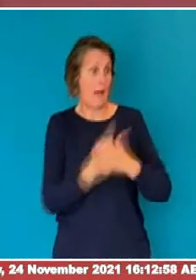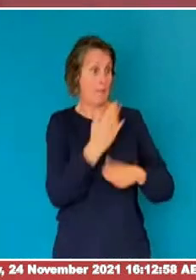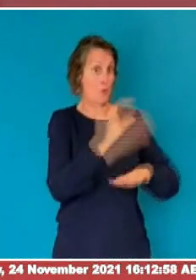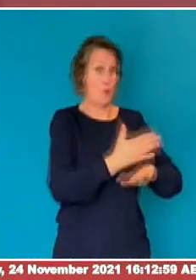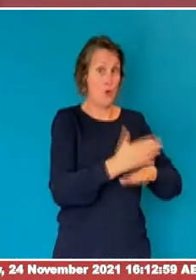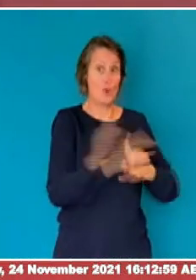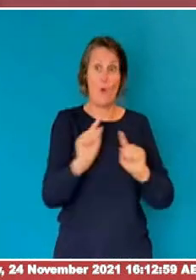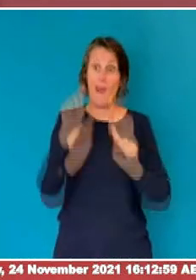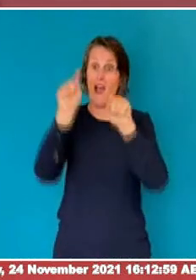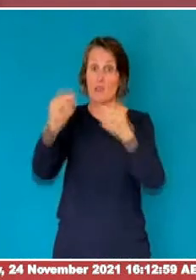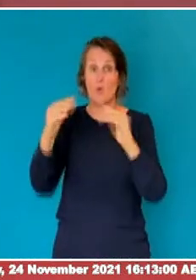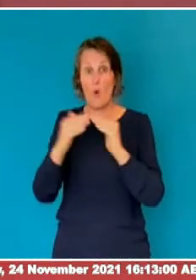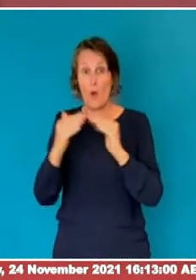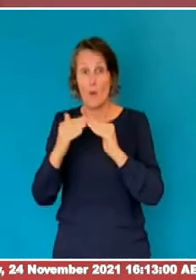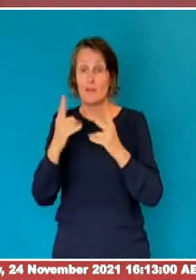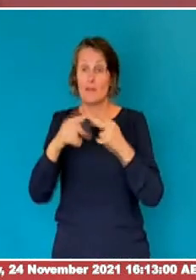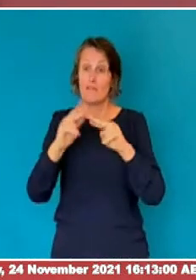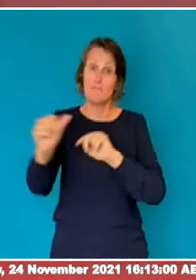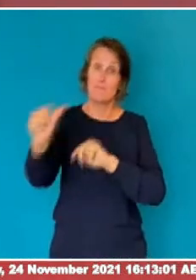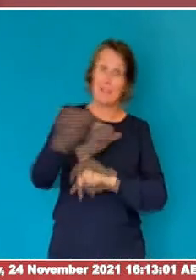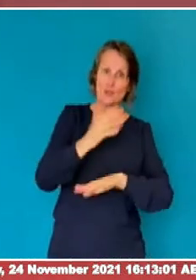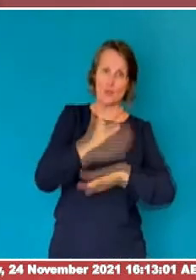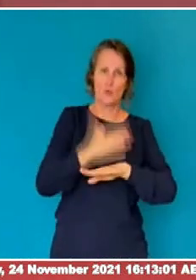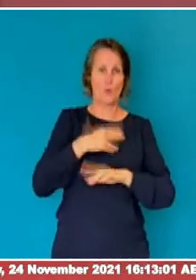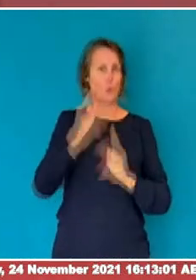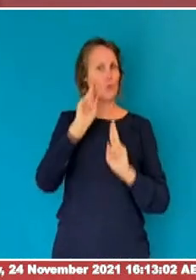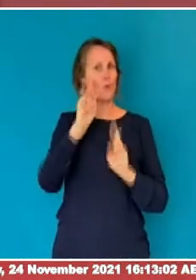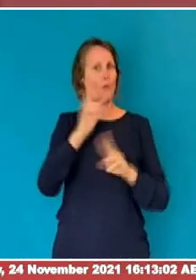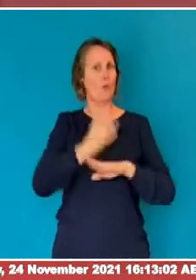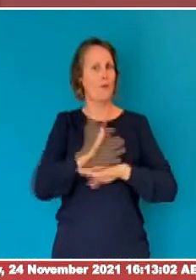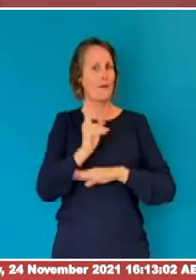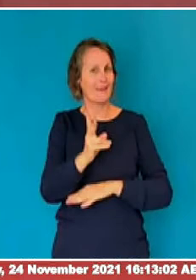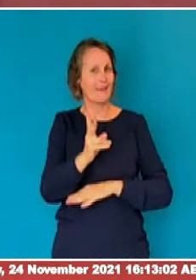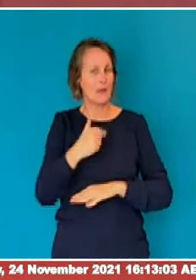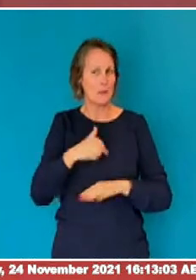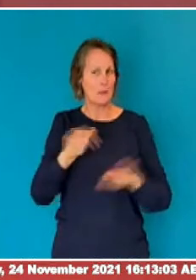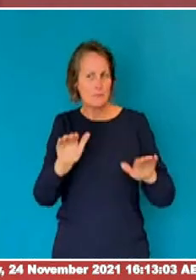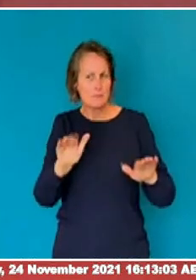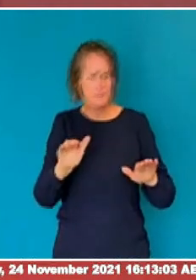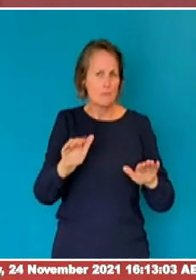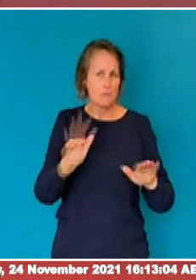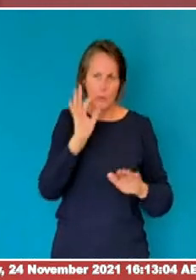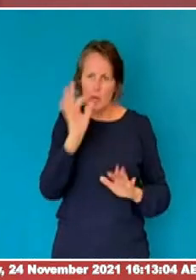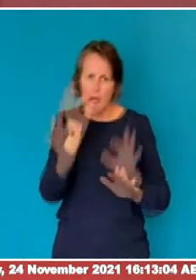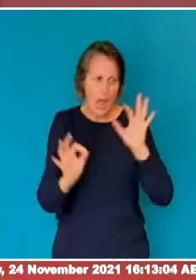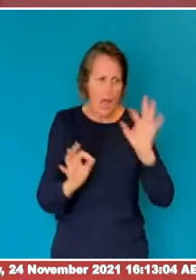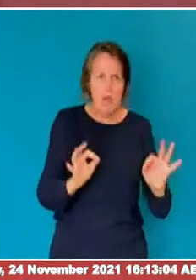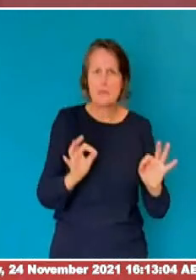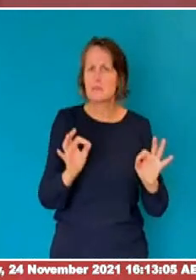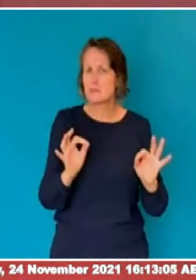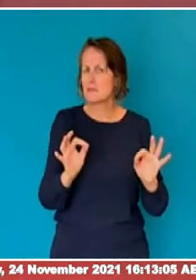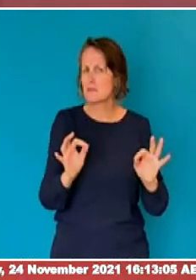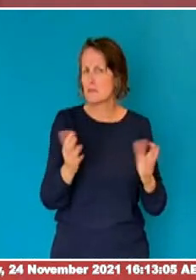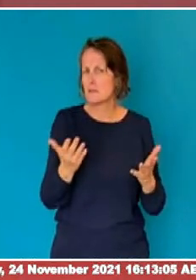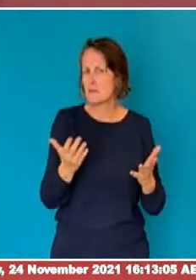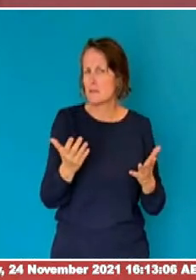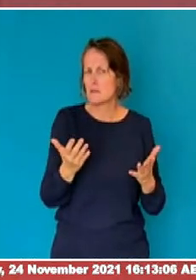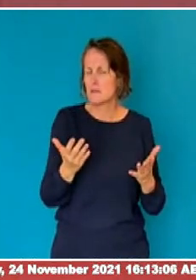part of that return to work process we would generally ask for a doctor's